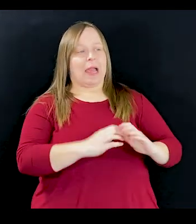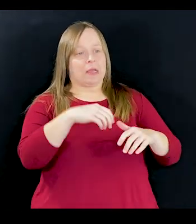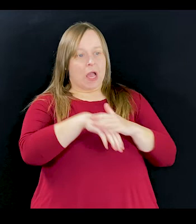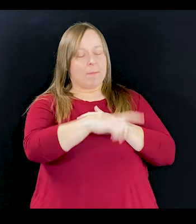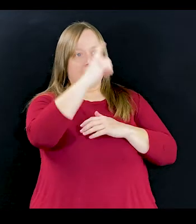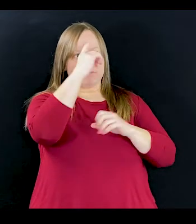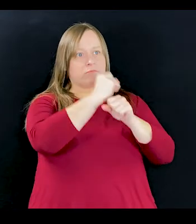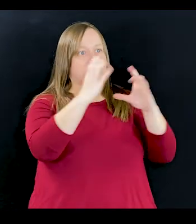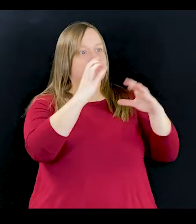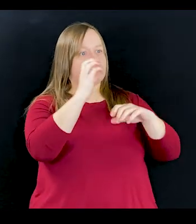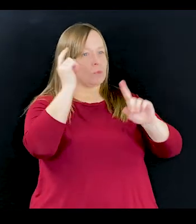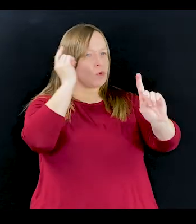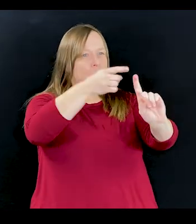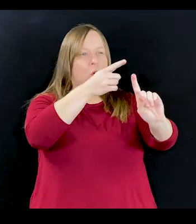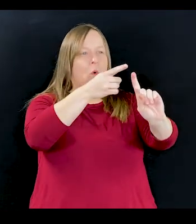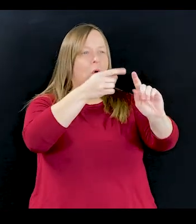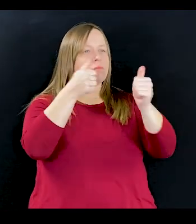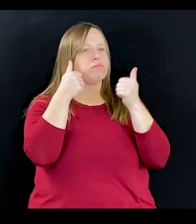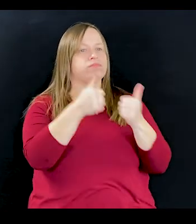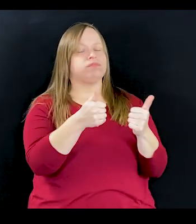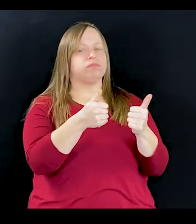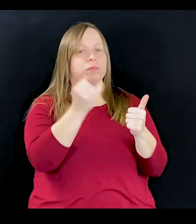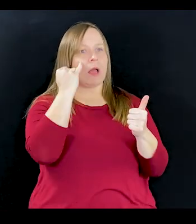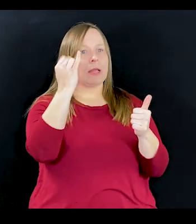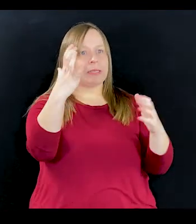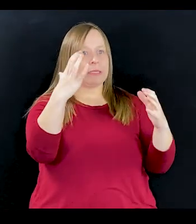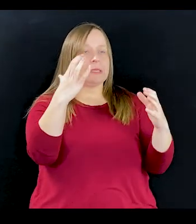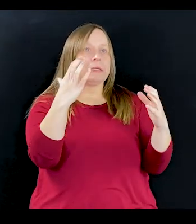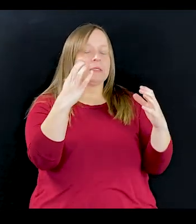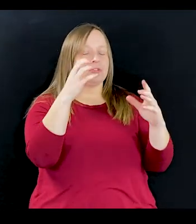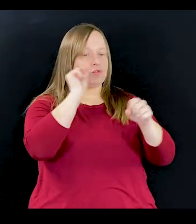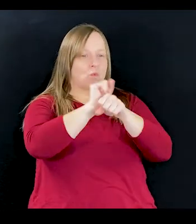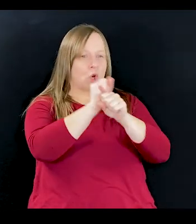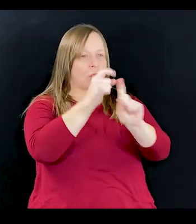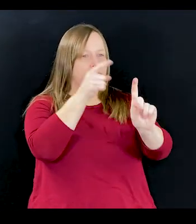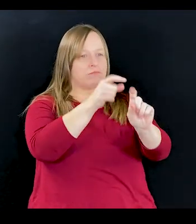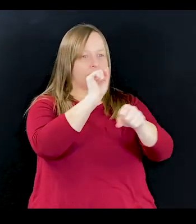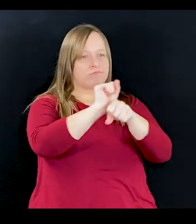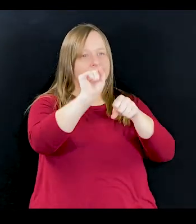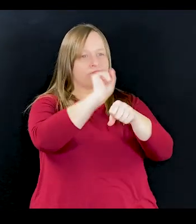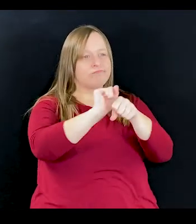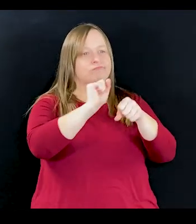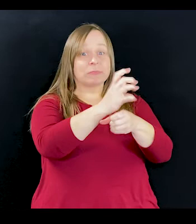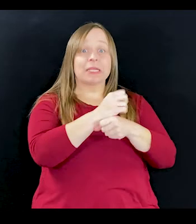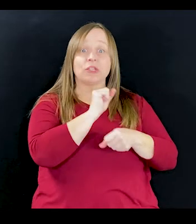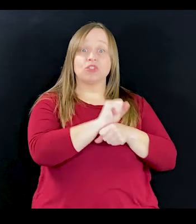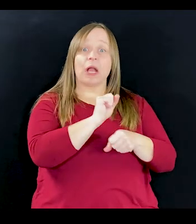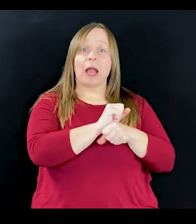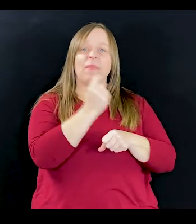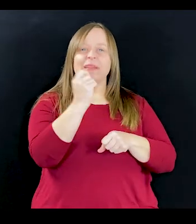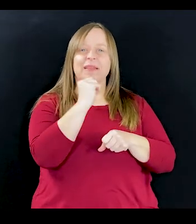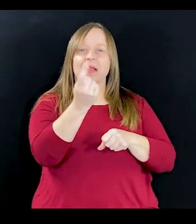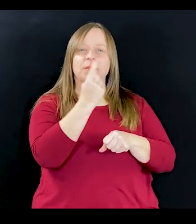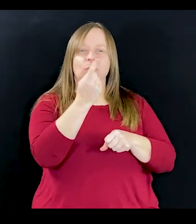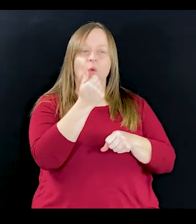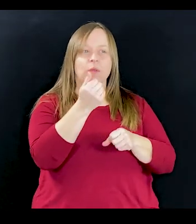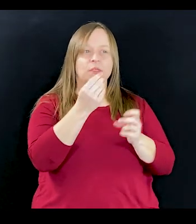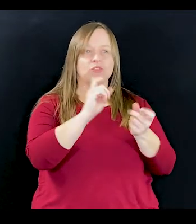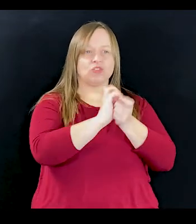come in with one solid goal and one solid idea to try to work towards. Because when you get a job, it's not something that you can often change